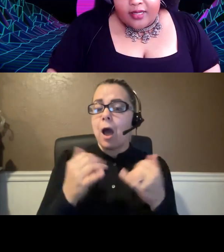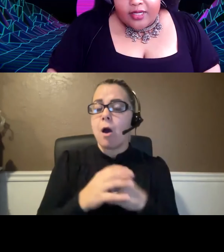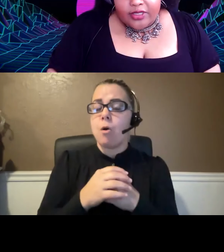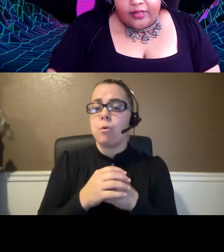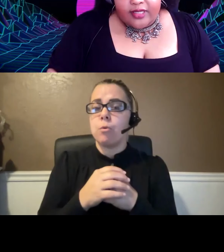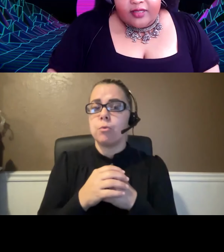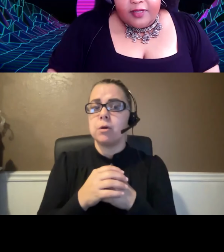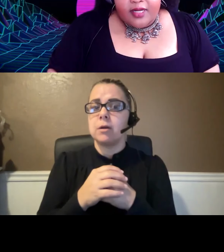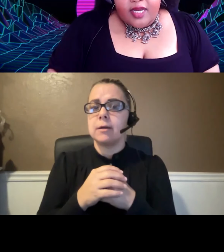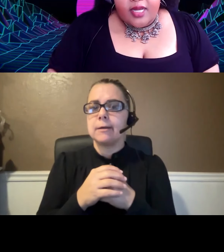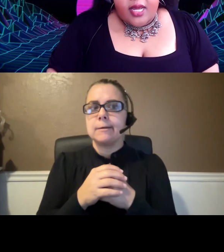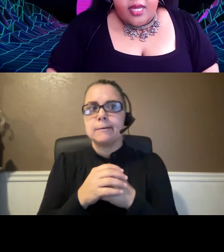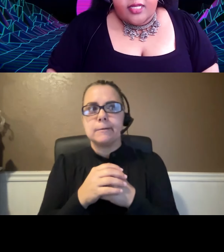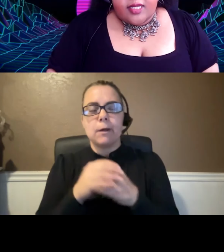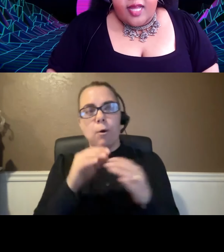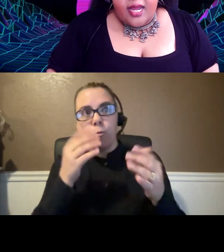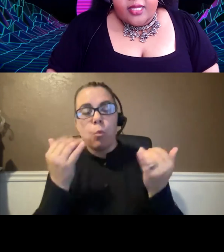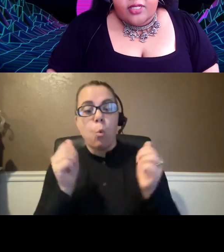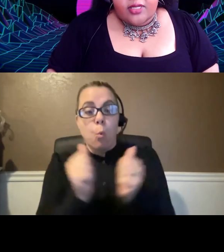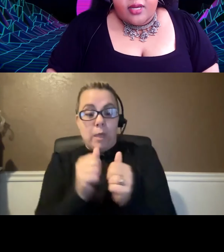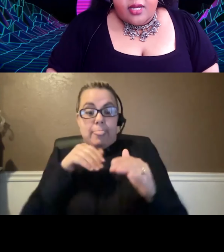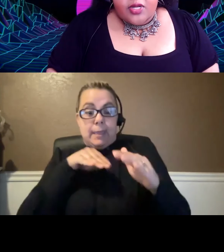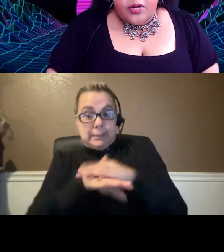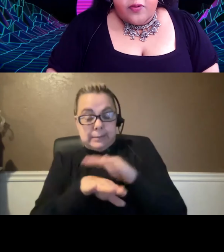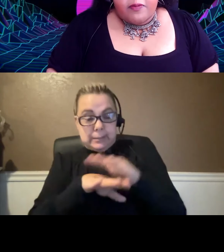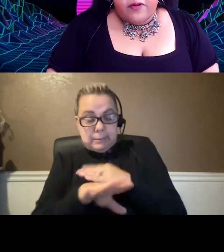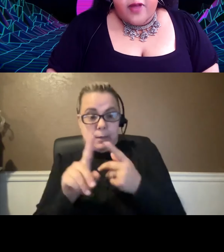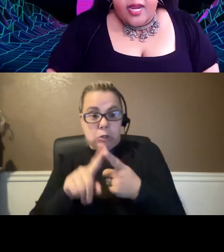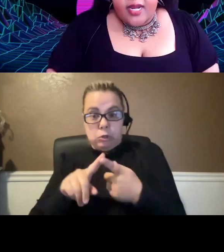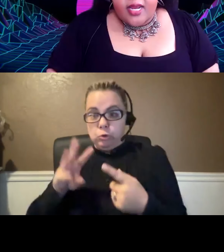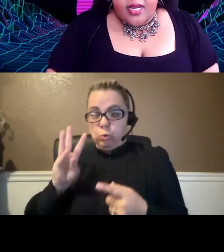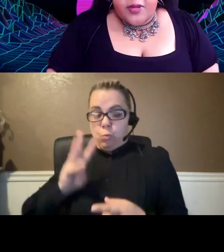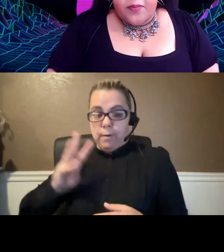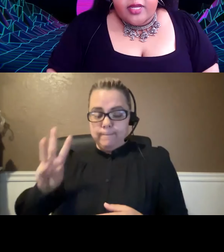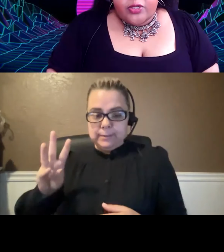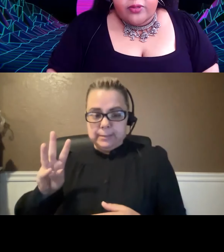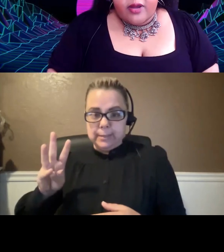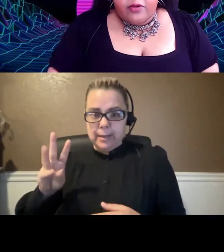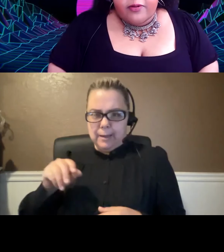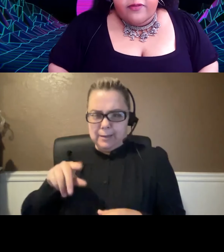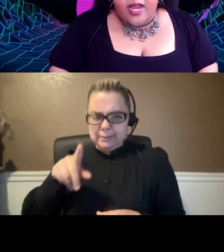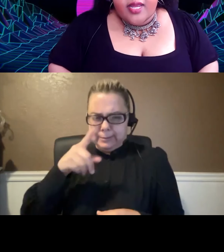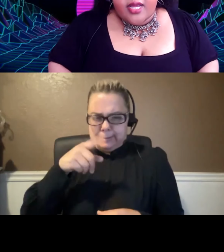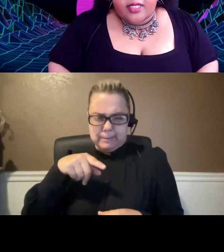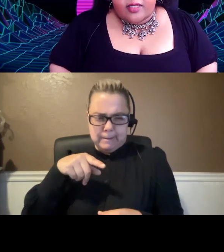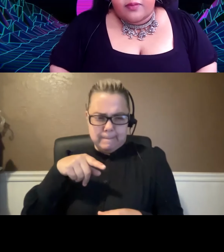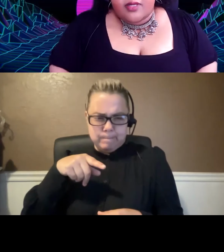digital accessibility is that providing, making sure we are providing accessibility